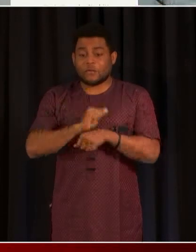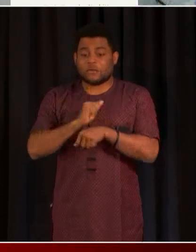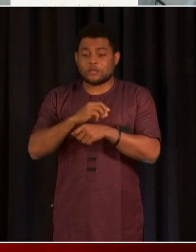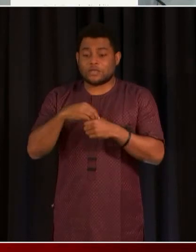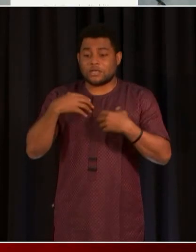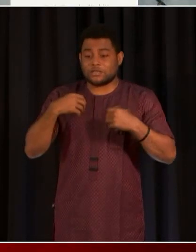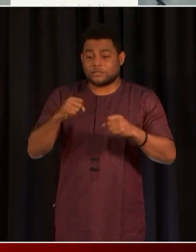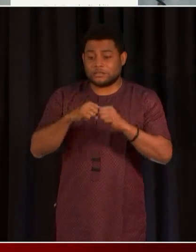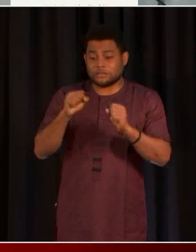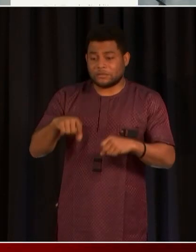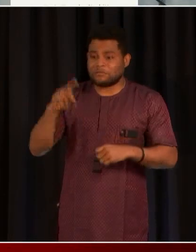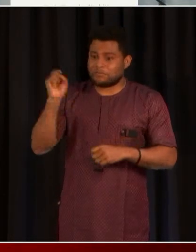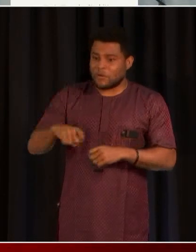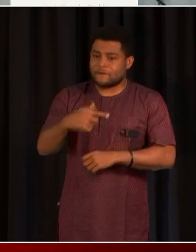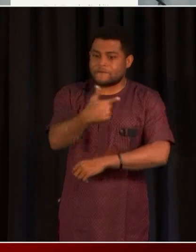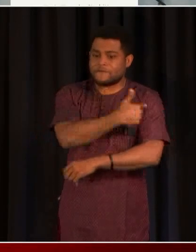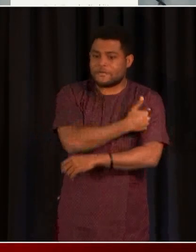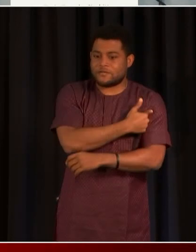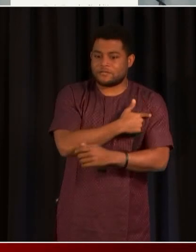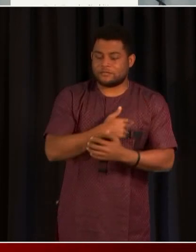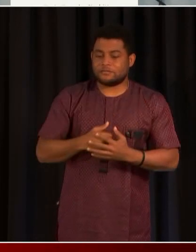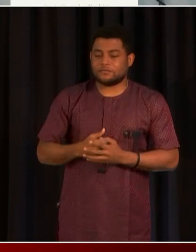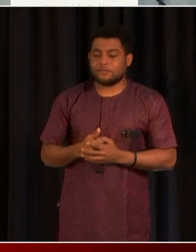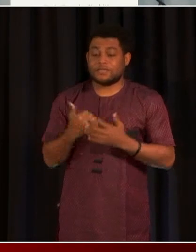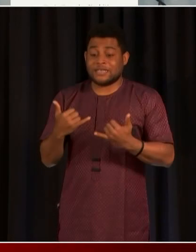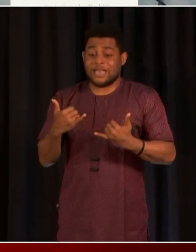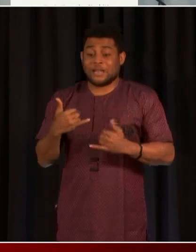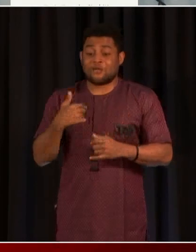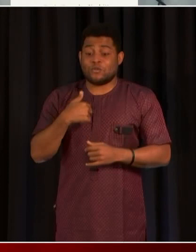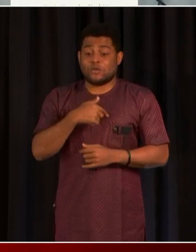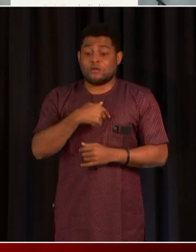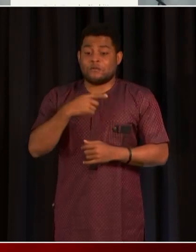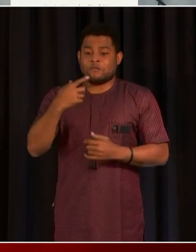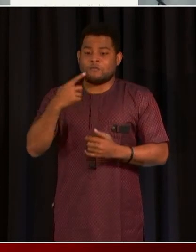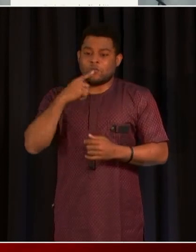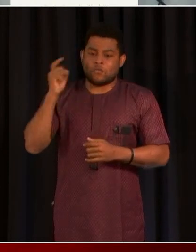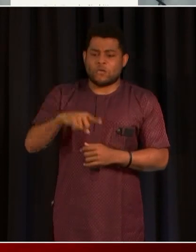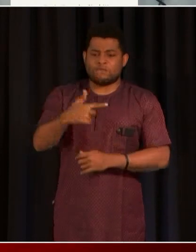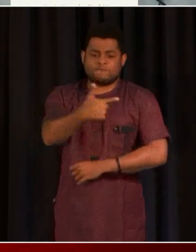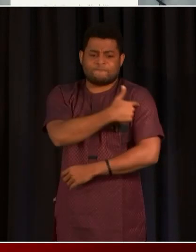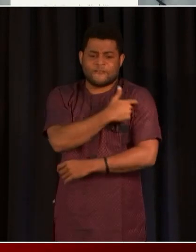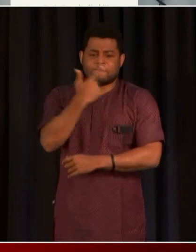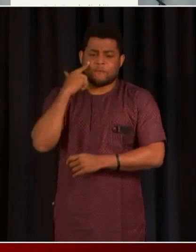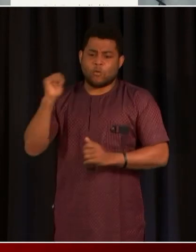requirement for district health care workers, so by September 30th of this year,